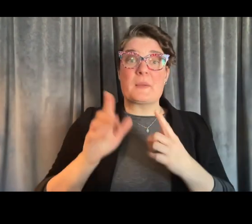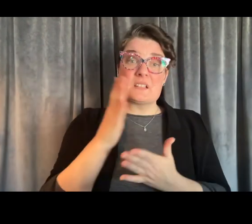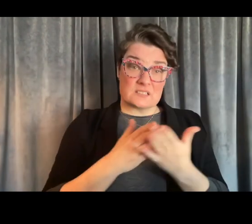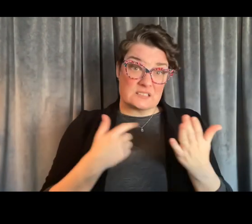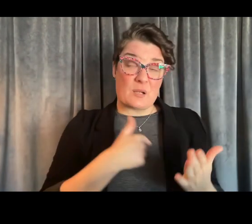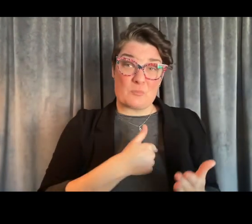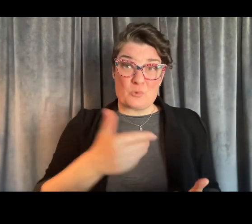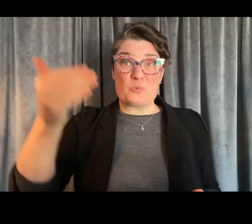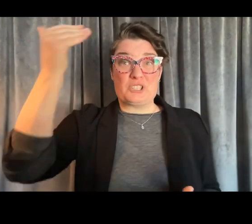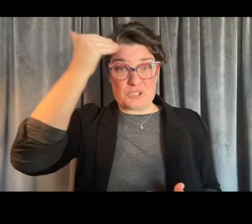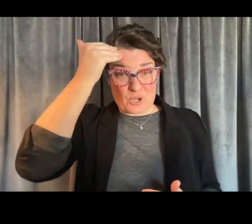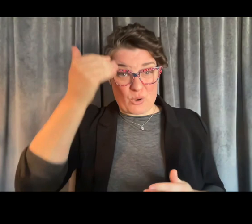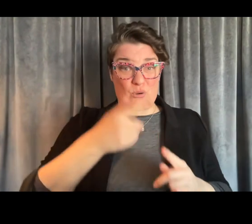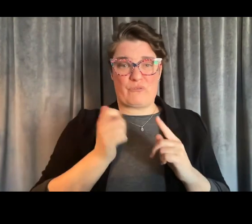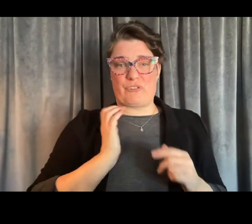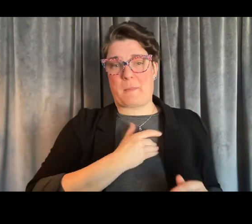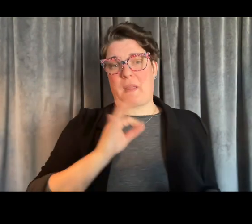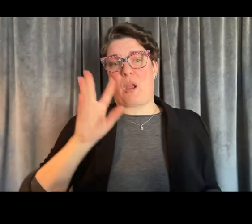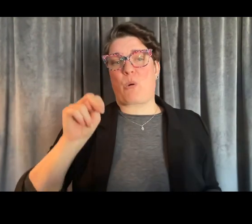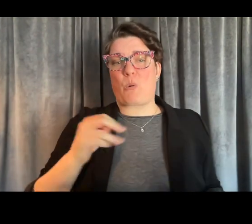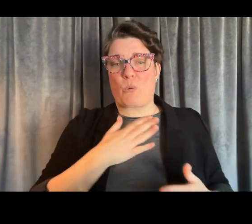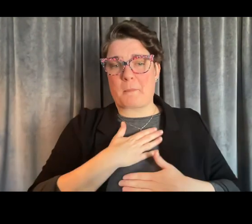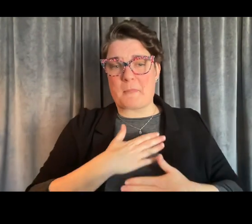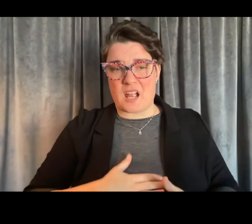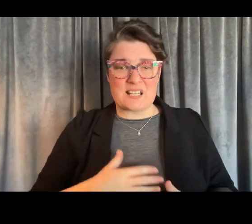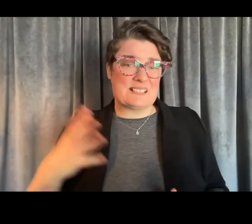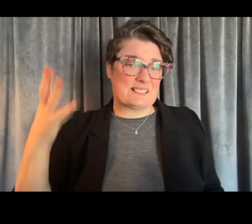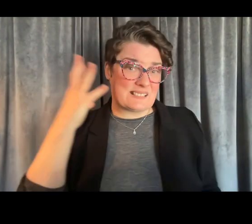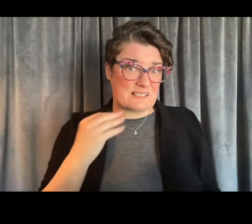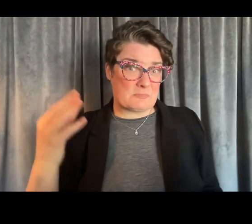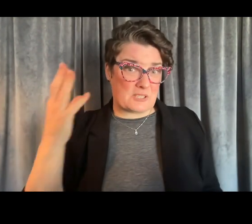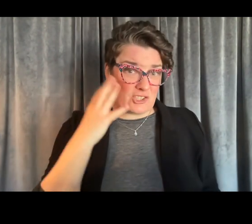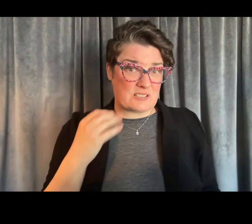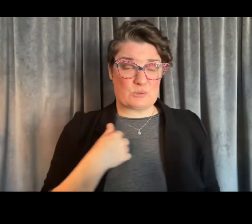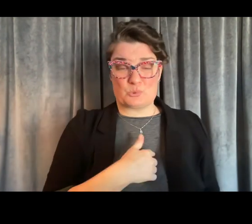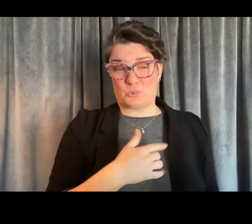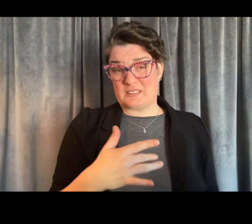bodies and our own experiences that we feel, you know, I can't, recite eight